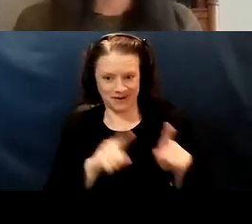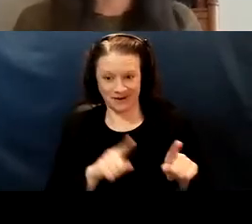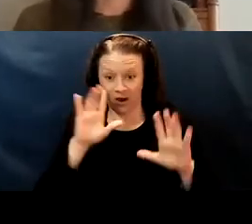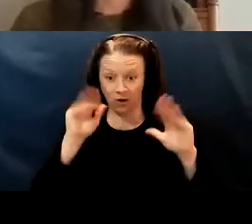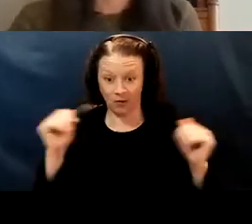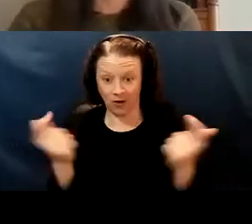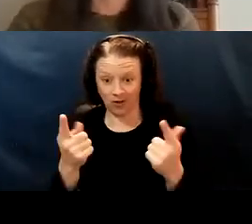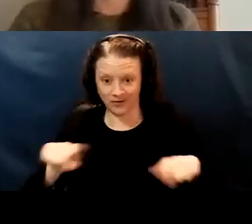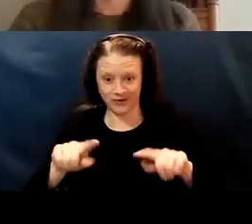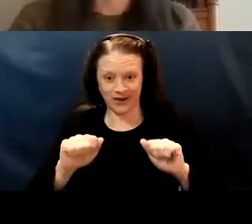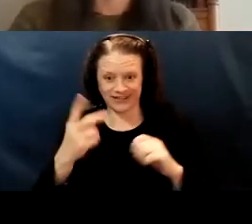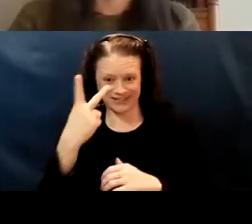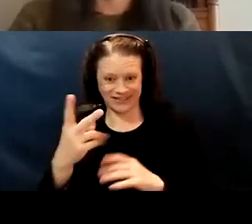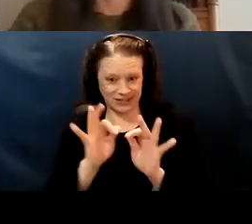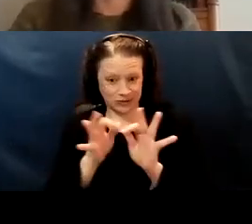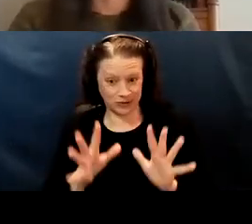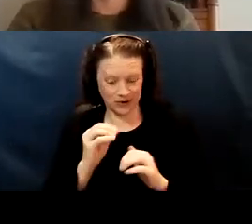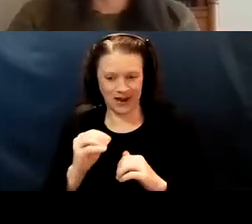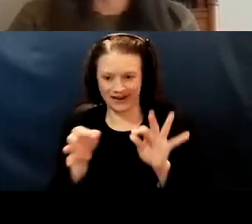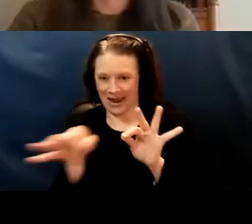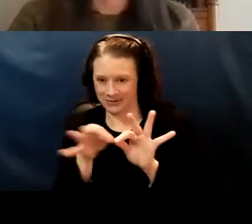see the interpreter and the captions now. But if not, again, feel